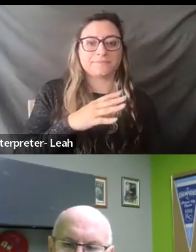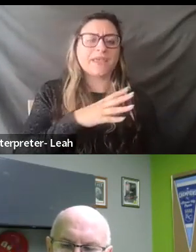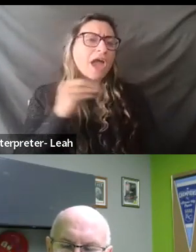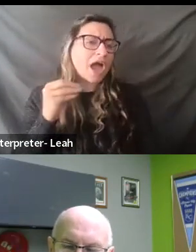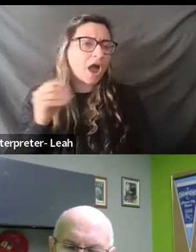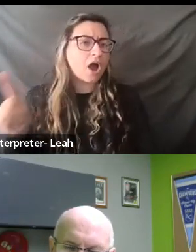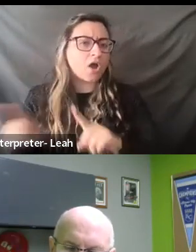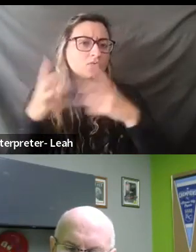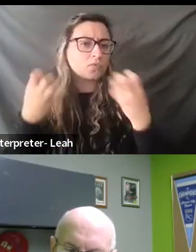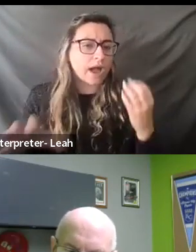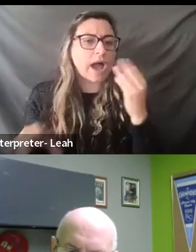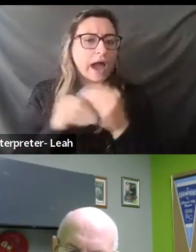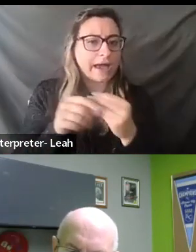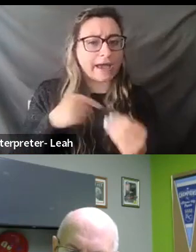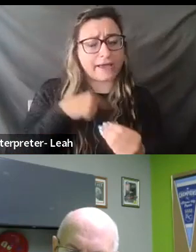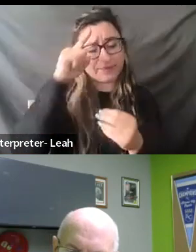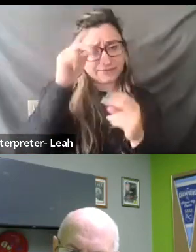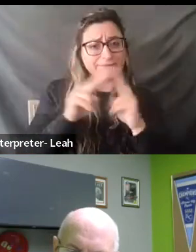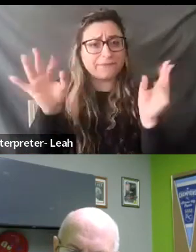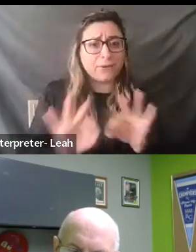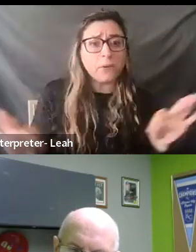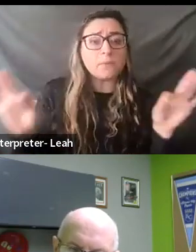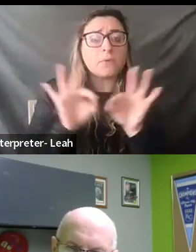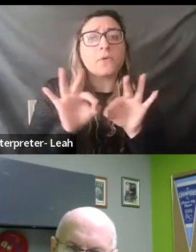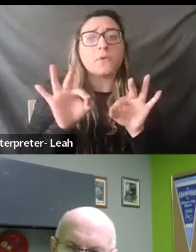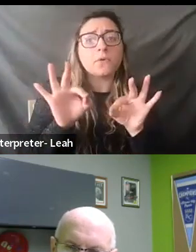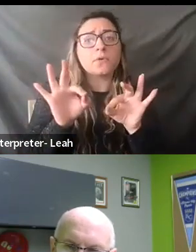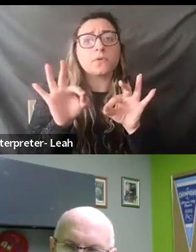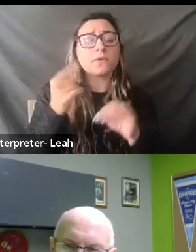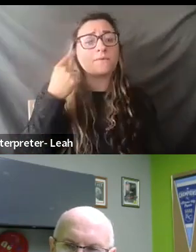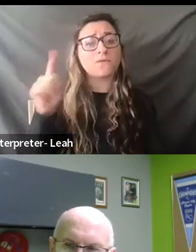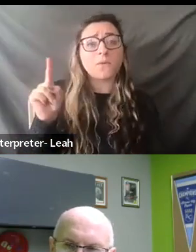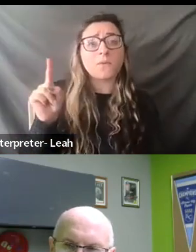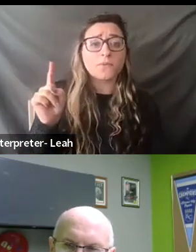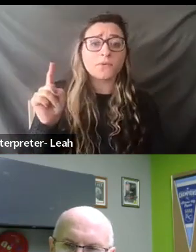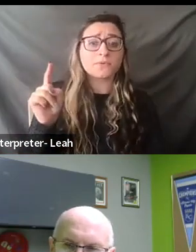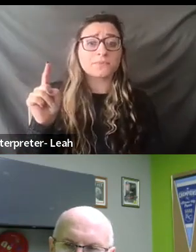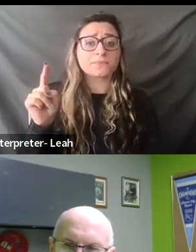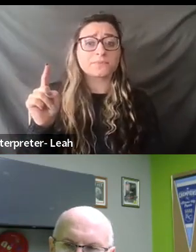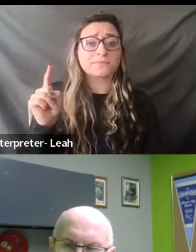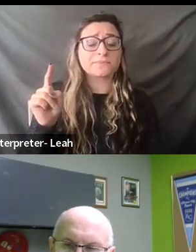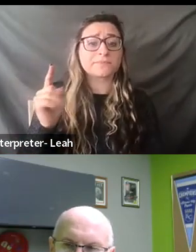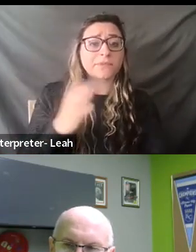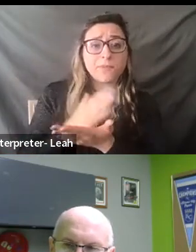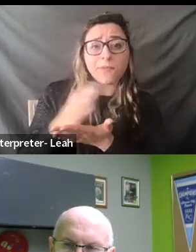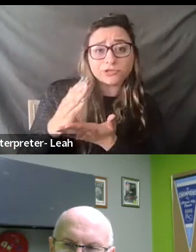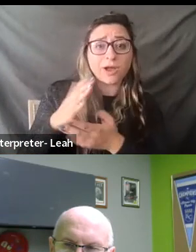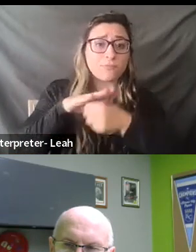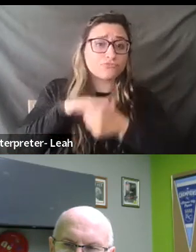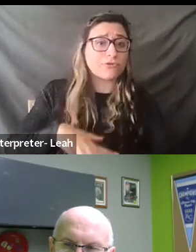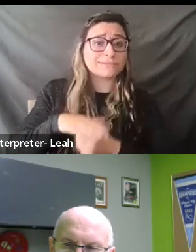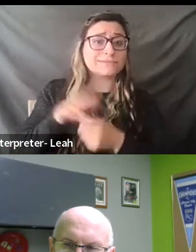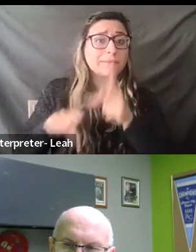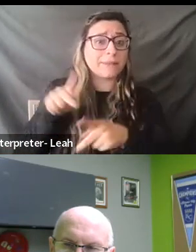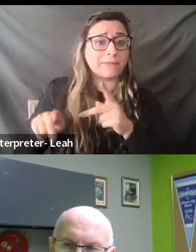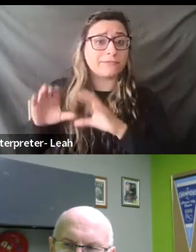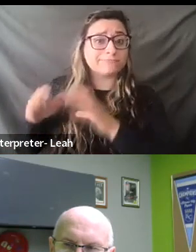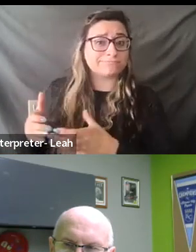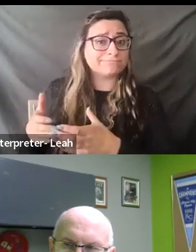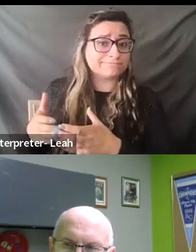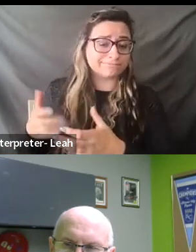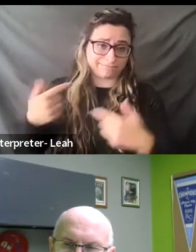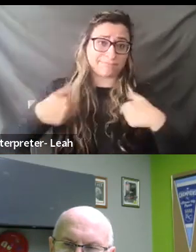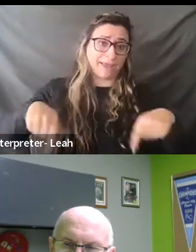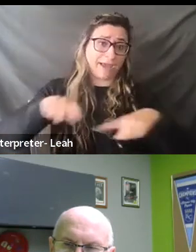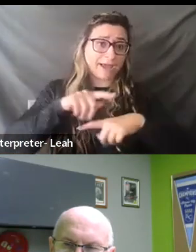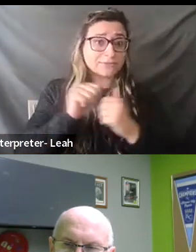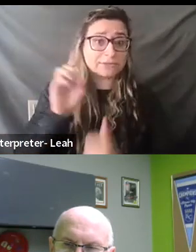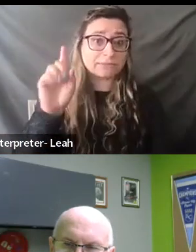So, you know, that's another thing that I think really, you know, stands in the way.